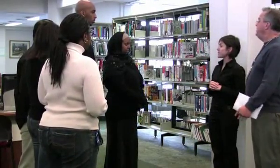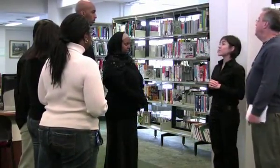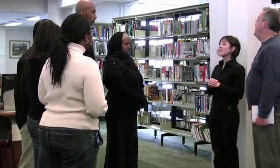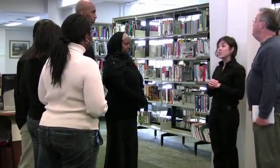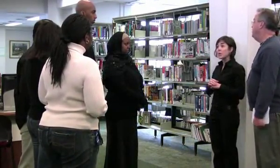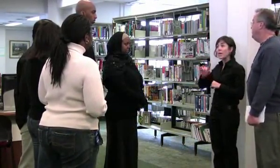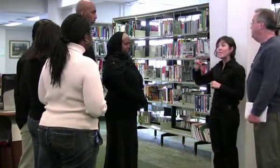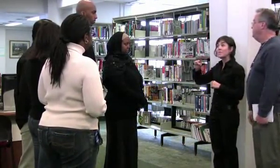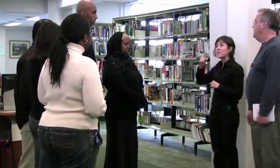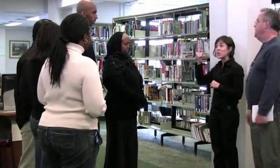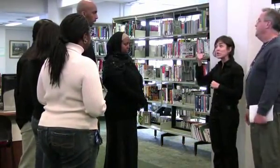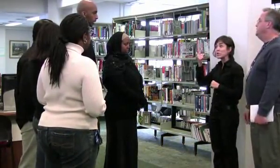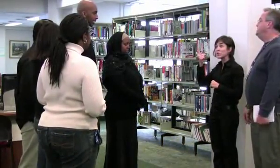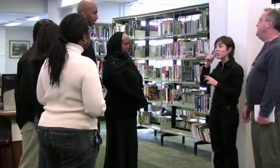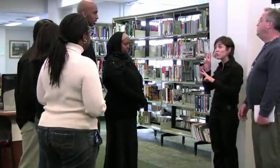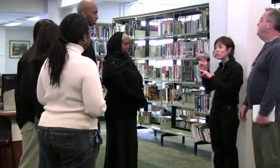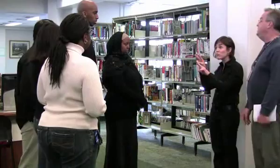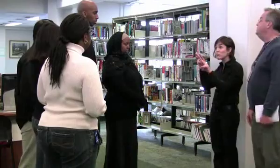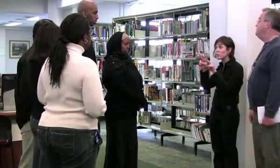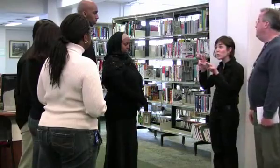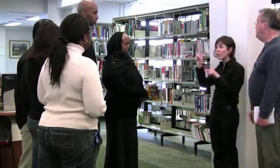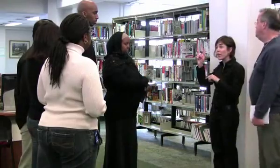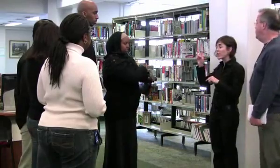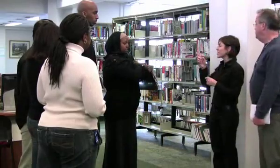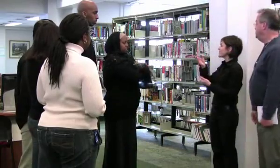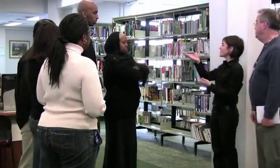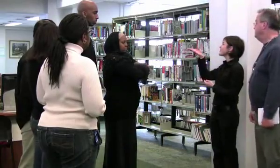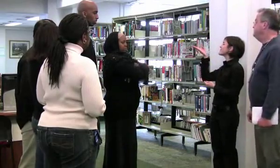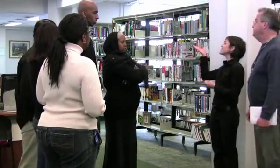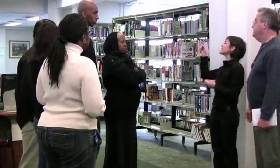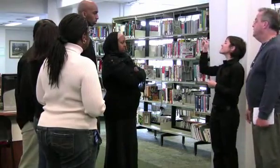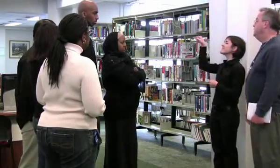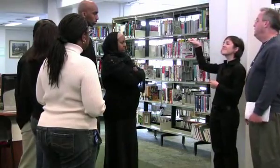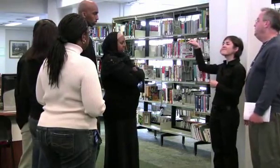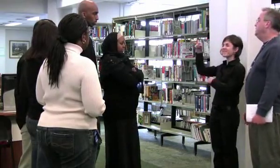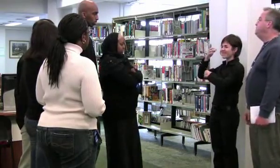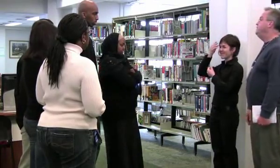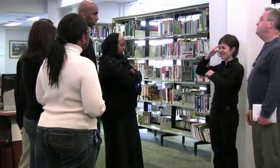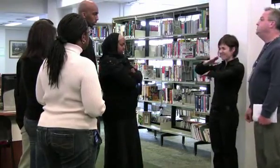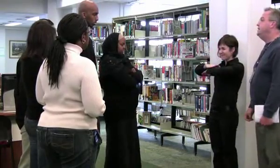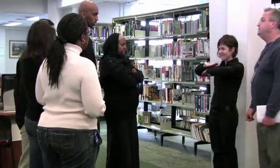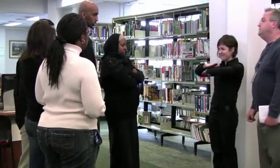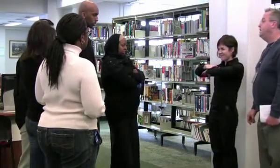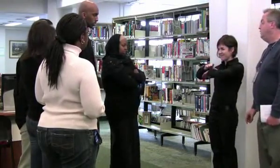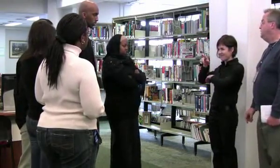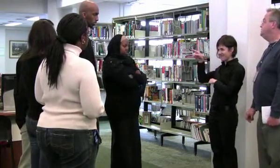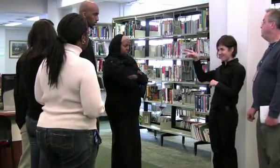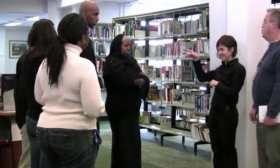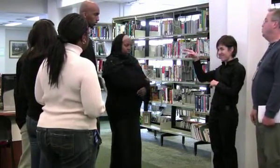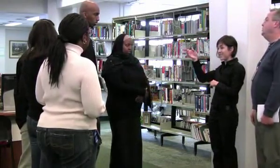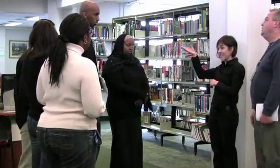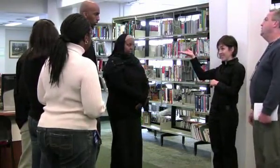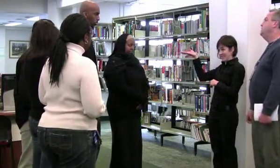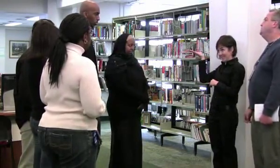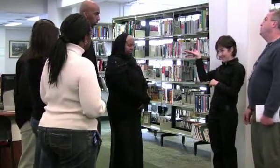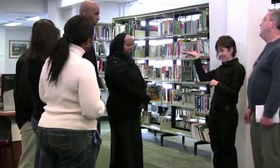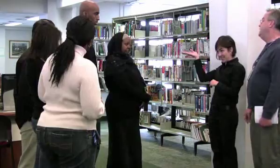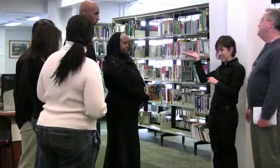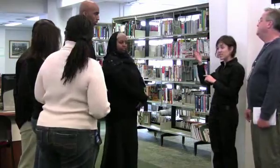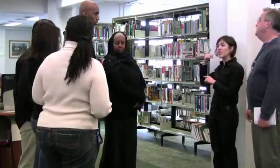Our first stop is here at the information desk.